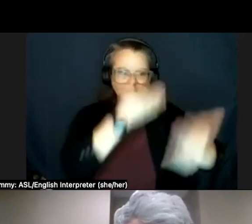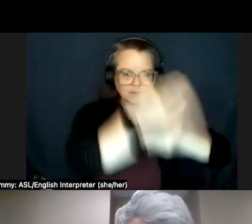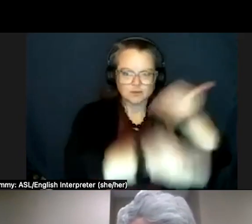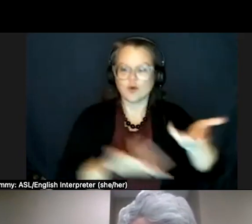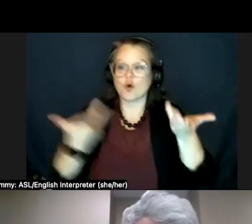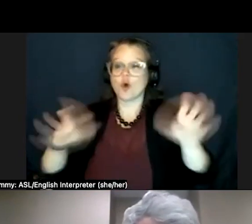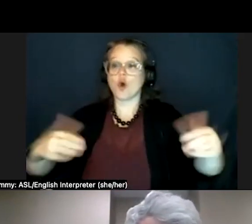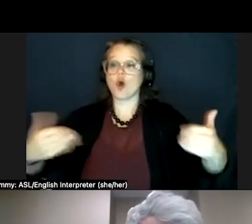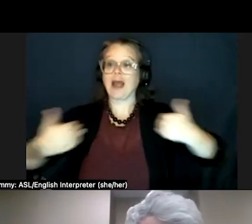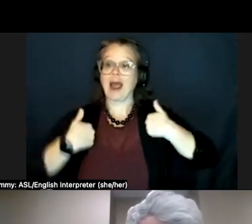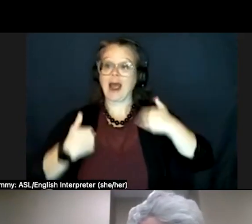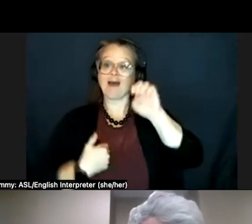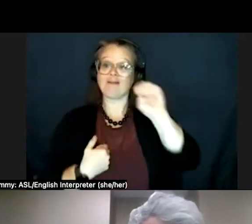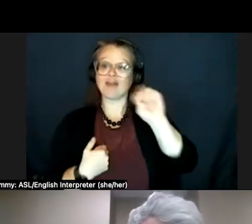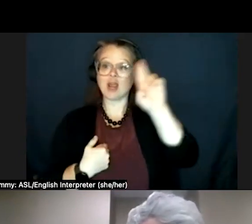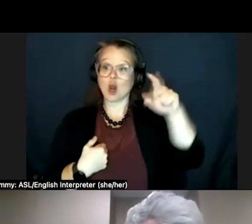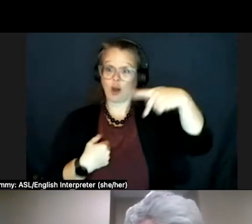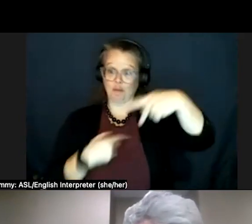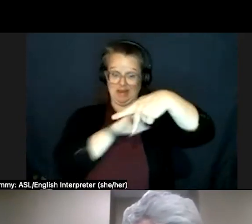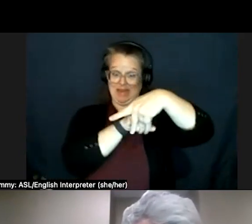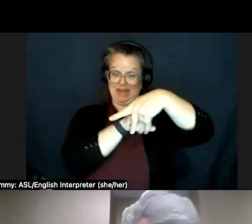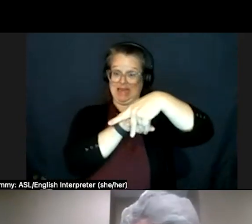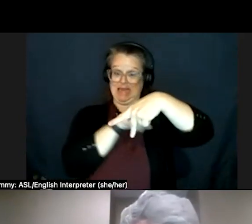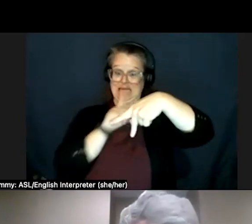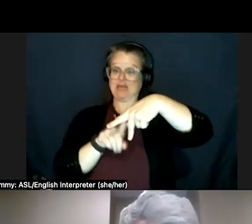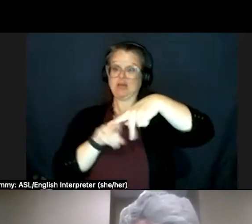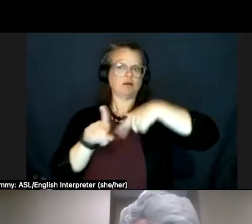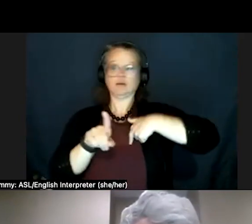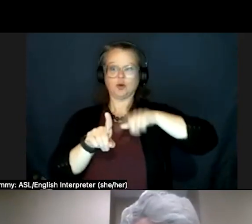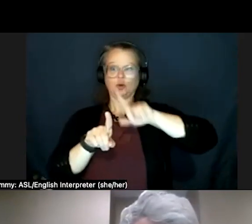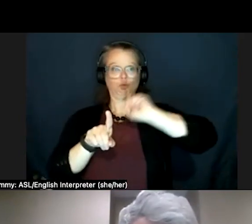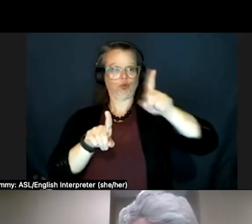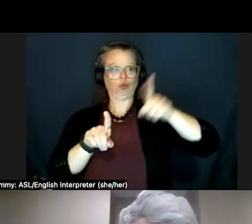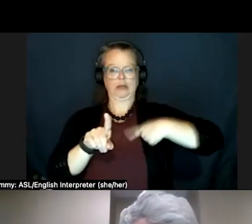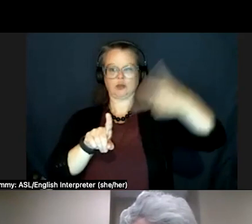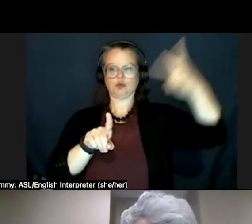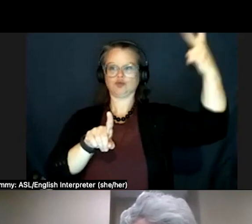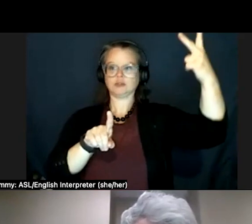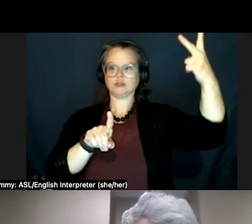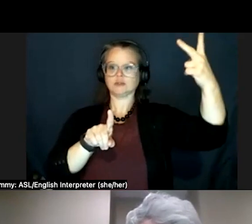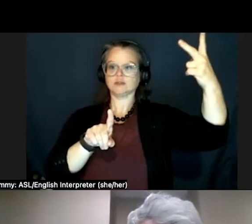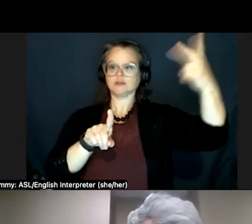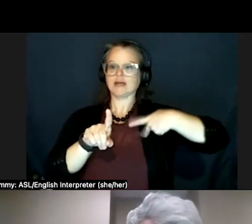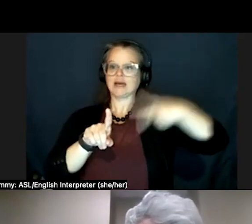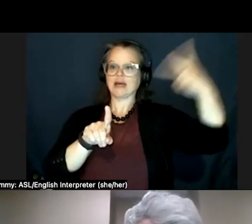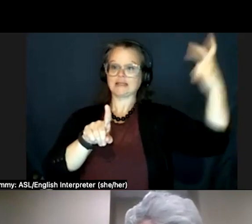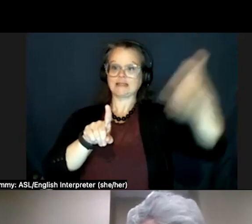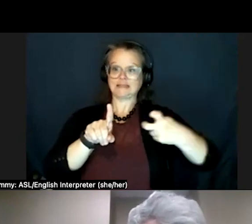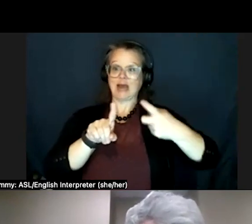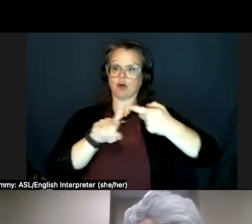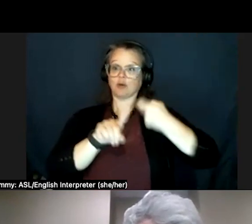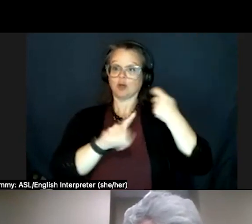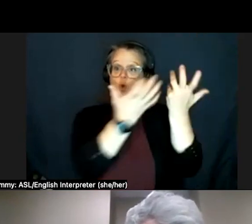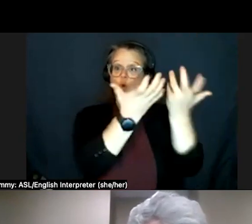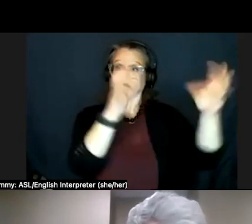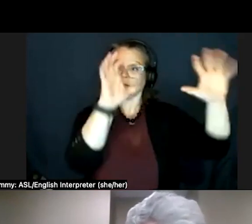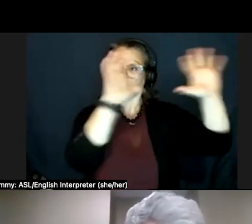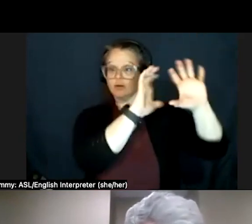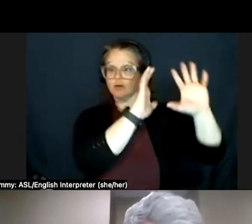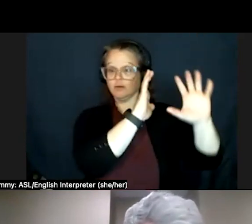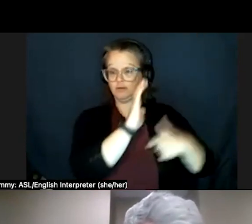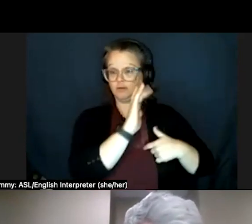internet cloud-based system. And all it needs is a reference point to and from your system, but it